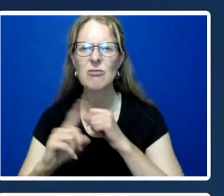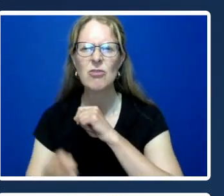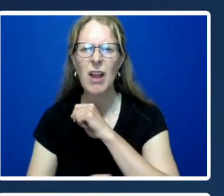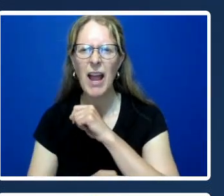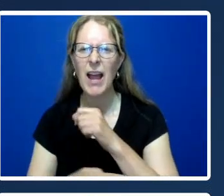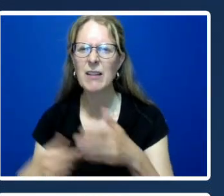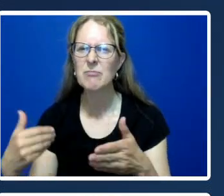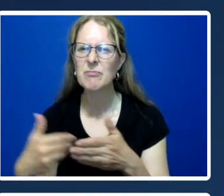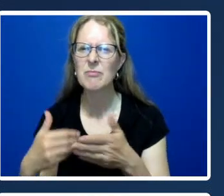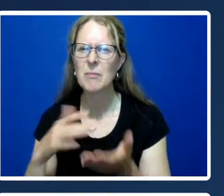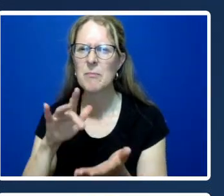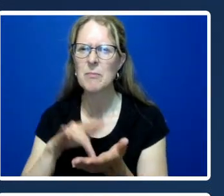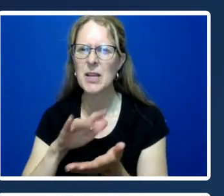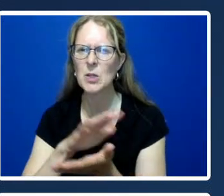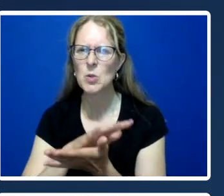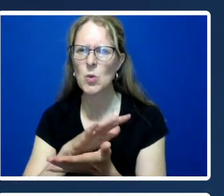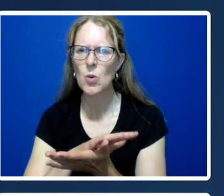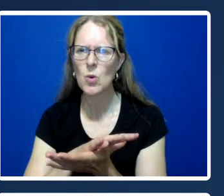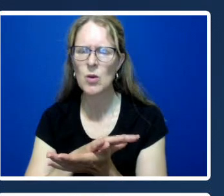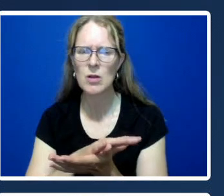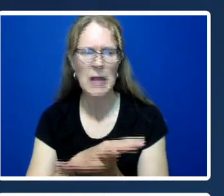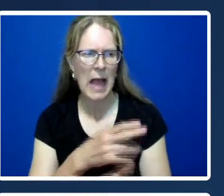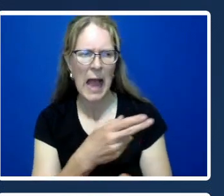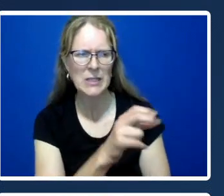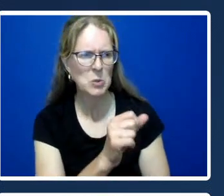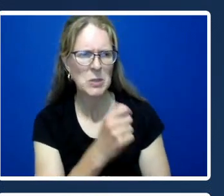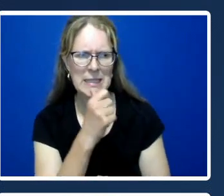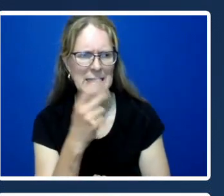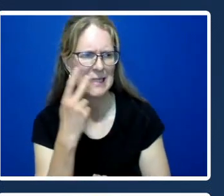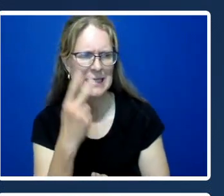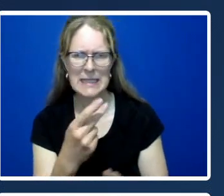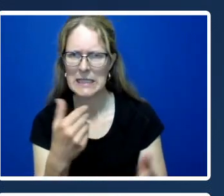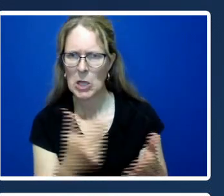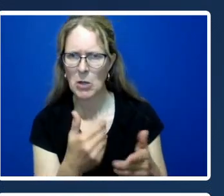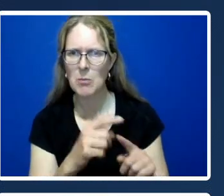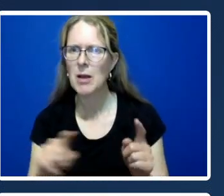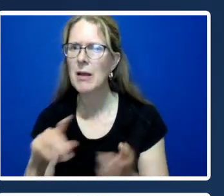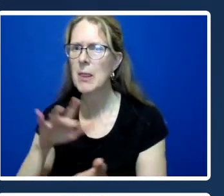didn't see trash near their school. They only saw it near the high -- the middle school. So,